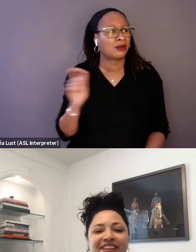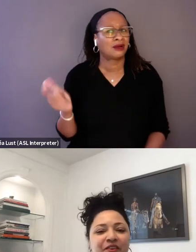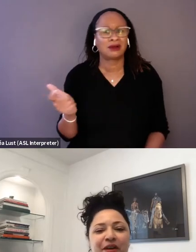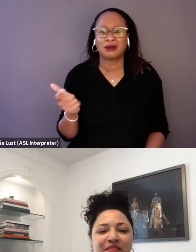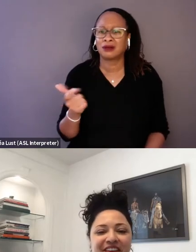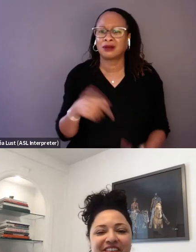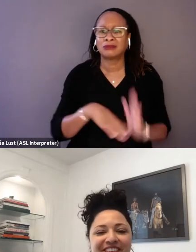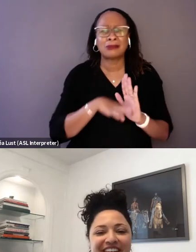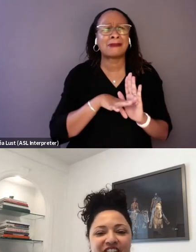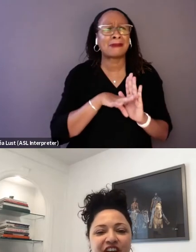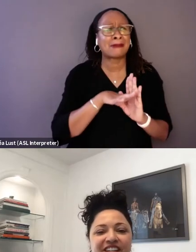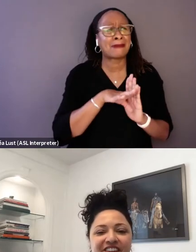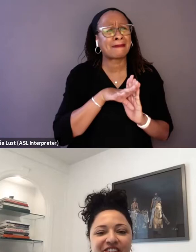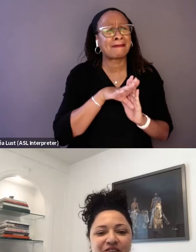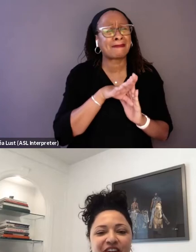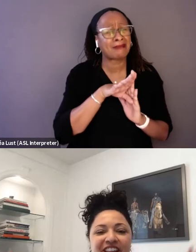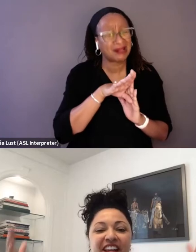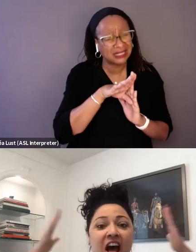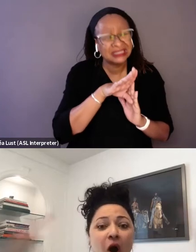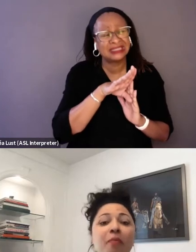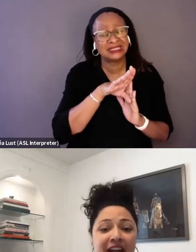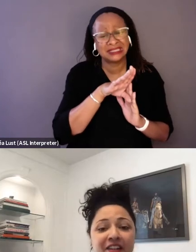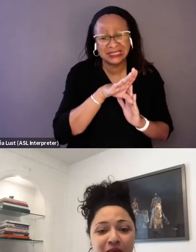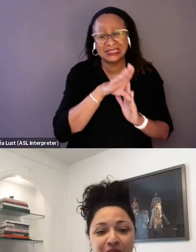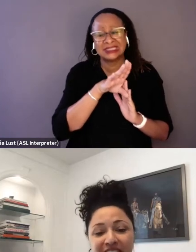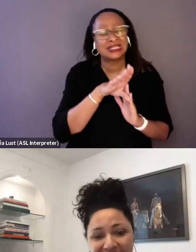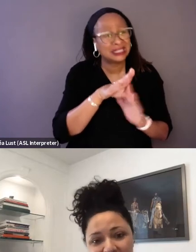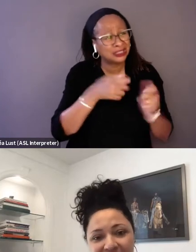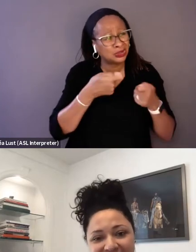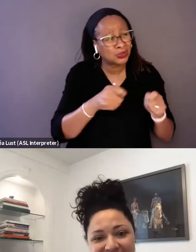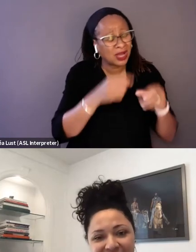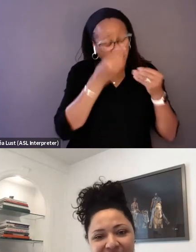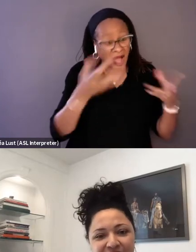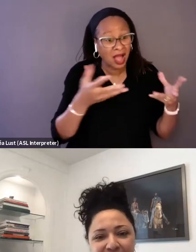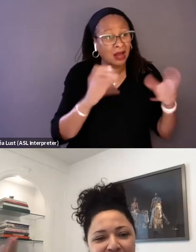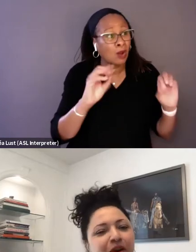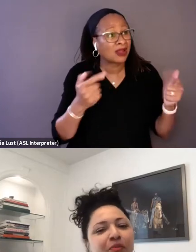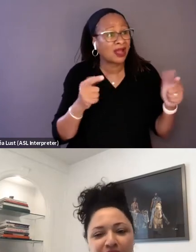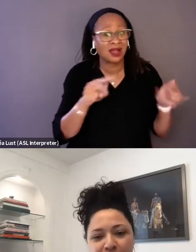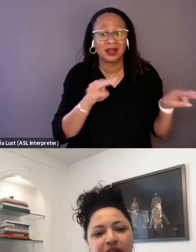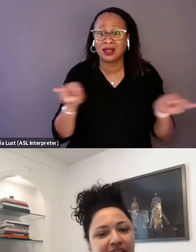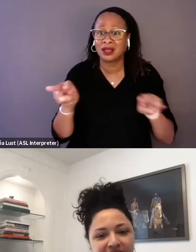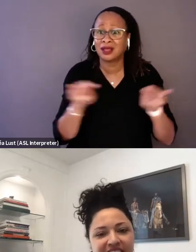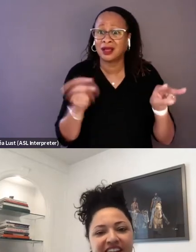and going up the hill like to try to tell this story and then, oh my God the world gets it. You know, for this moment, the world gets it.